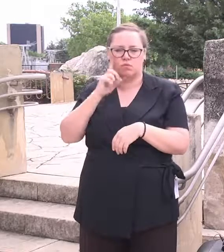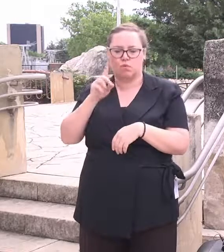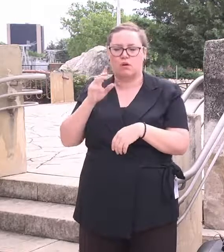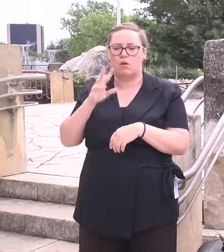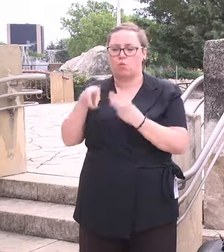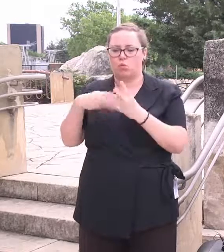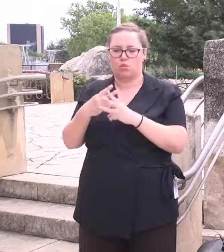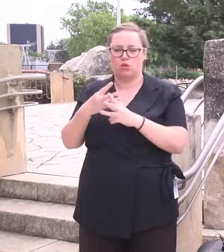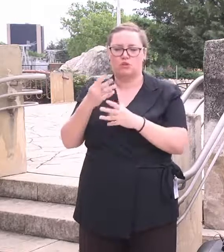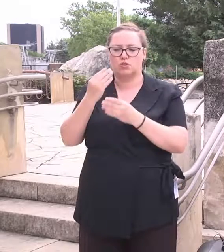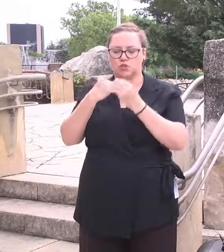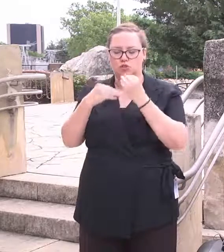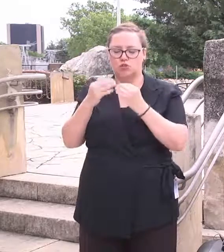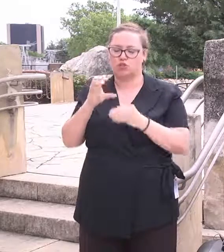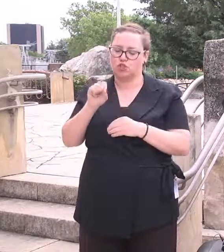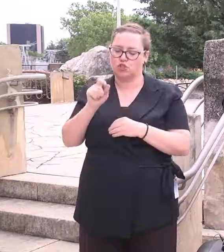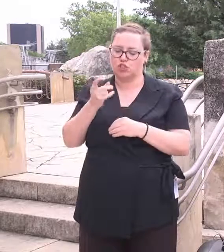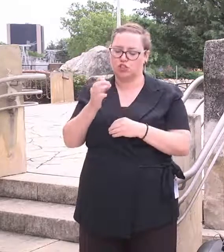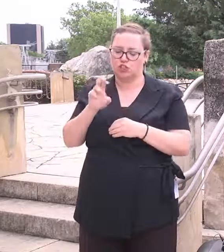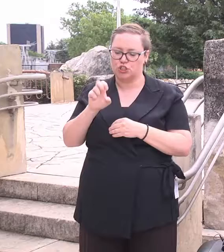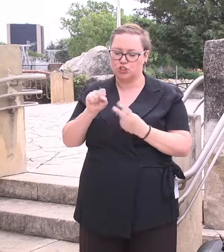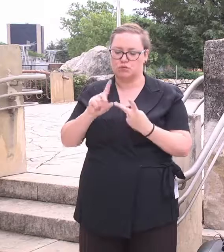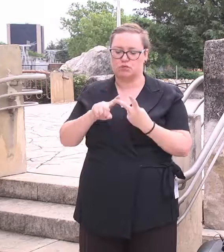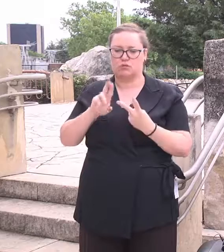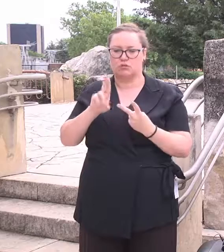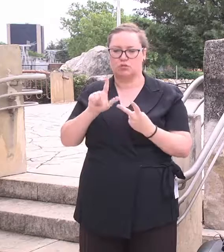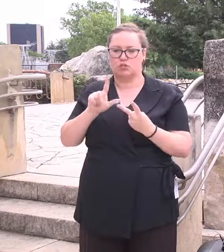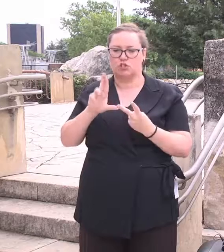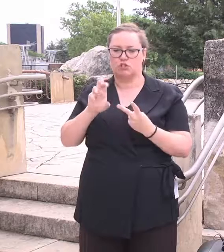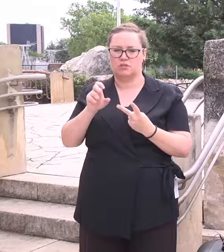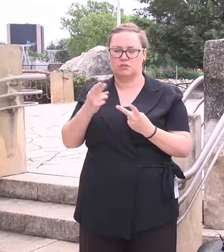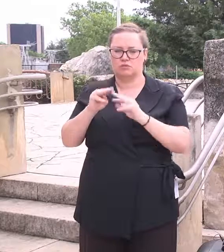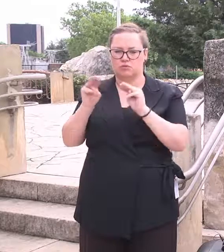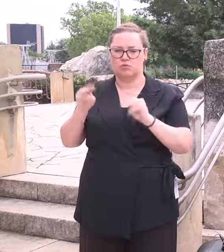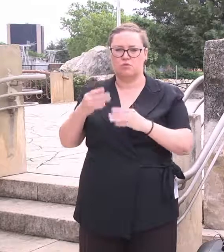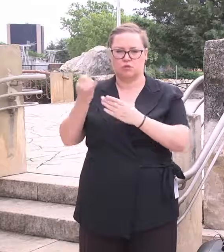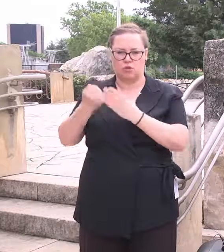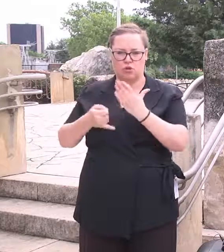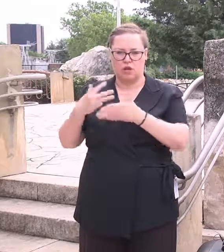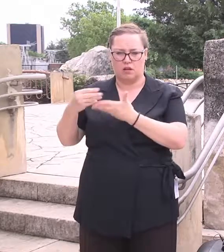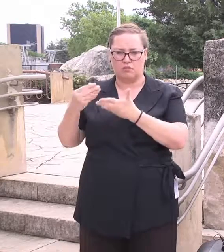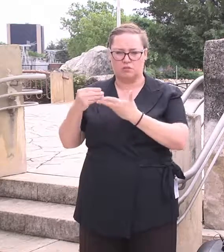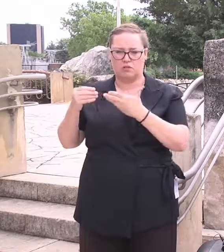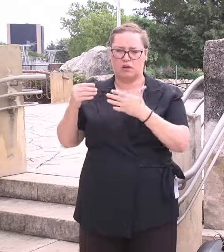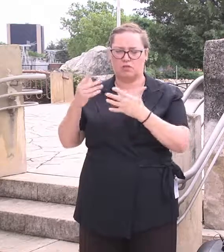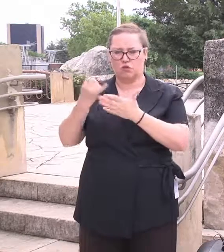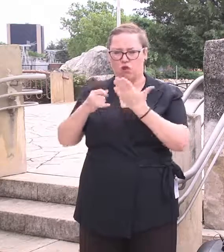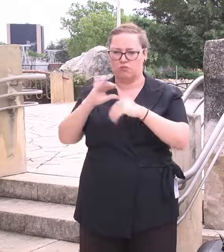tours of the ol Museum of Arts outdoor sculpture collection kids and teens passes to the Cedric